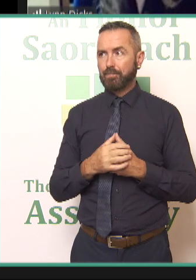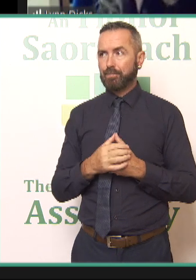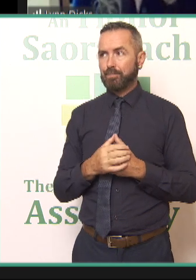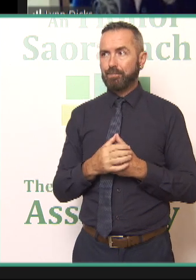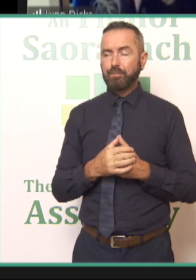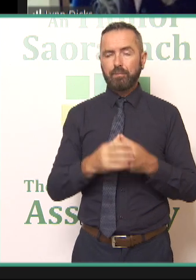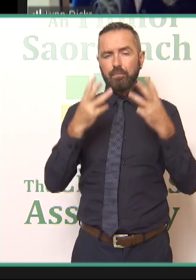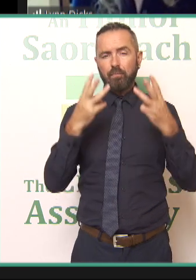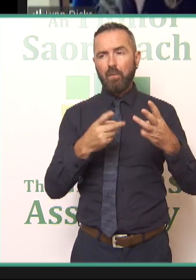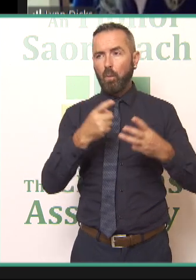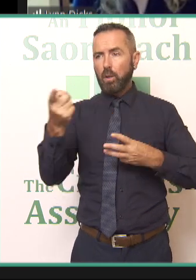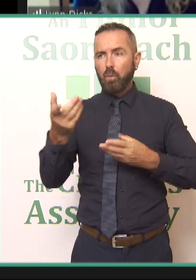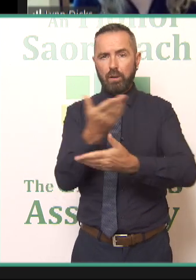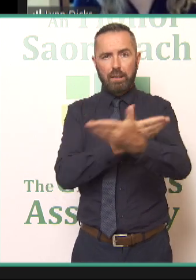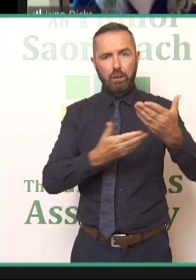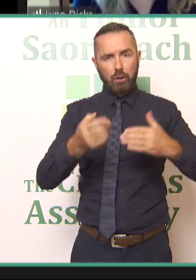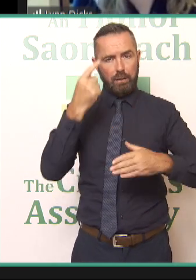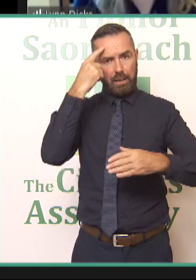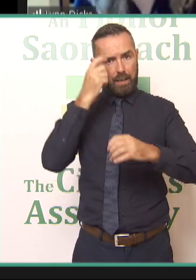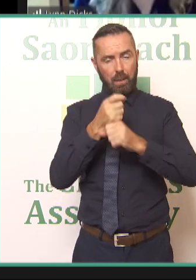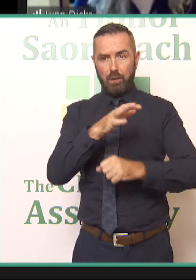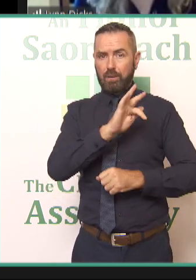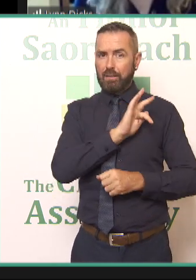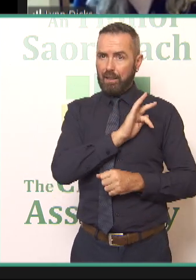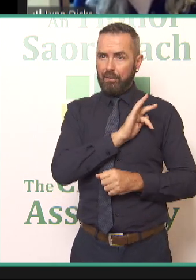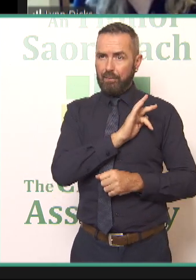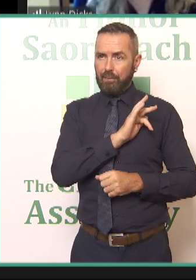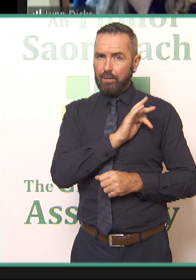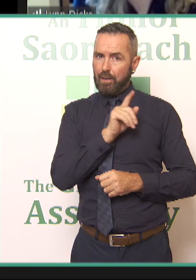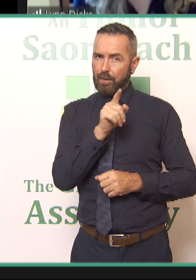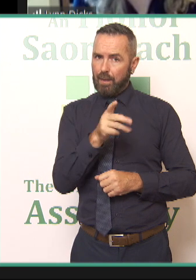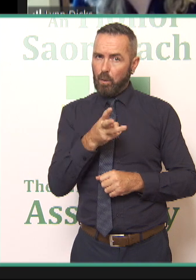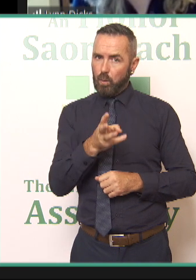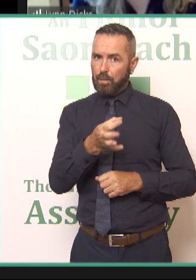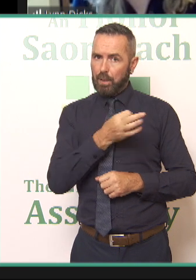like you to discuss and think about for yourselves is that going to be good for the Wildlife that